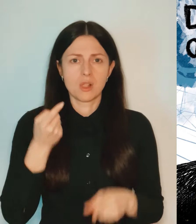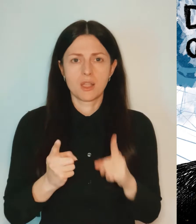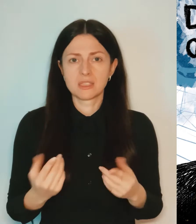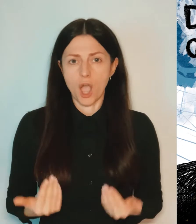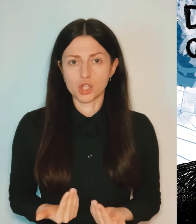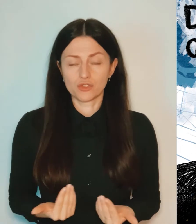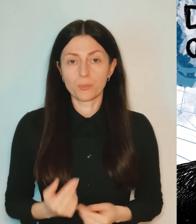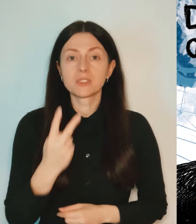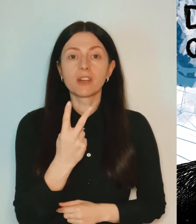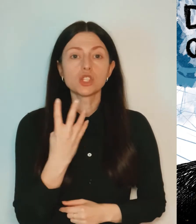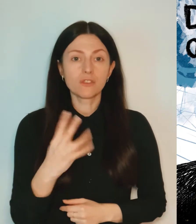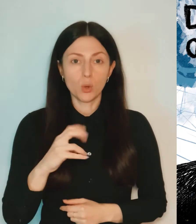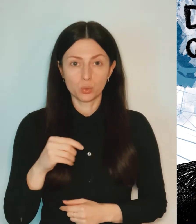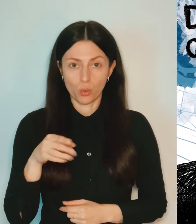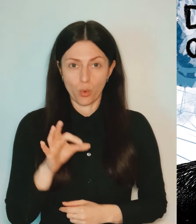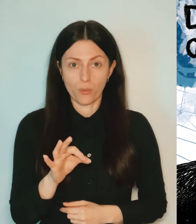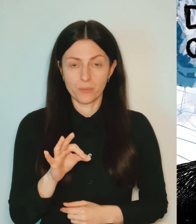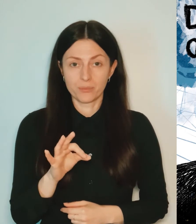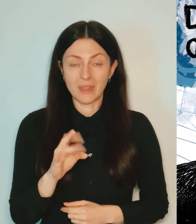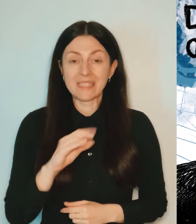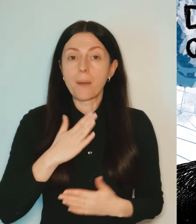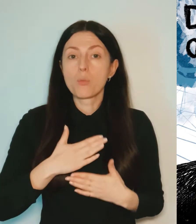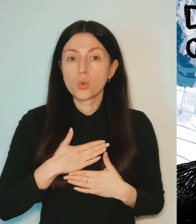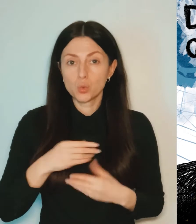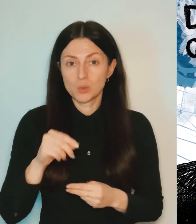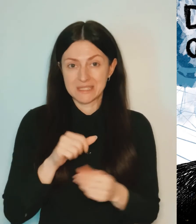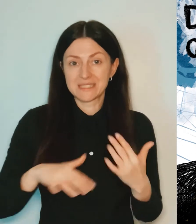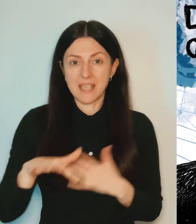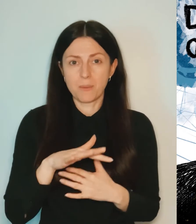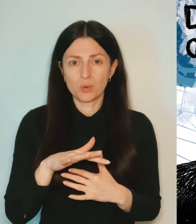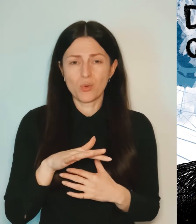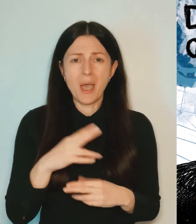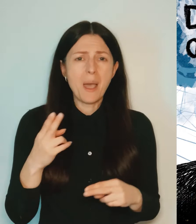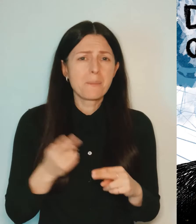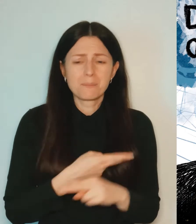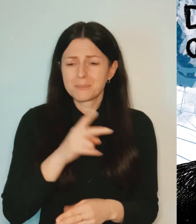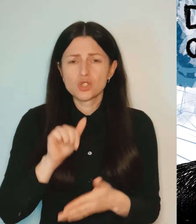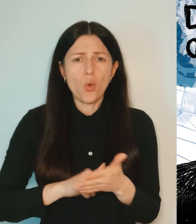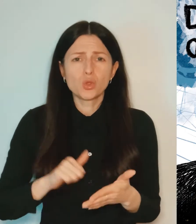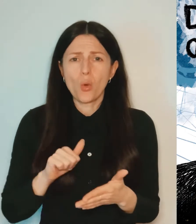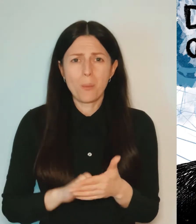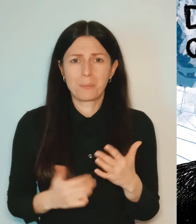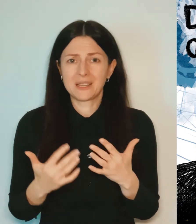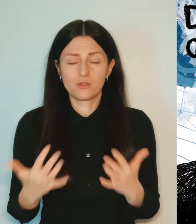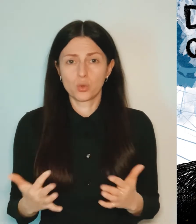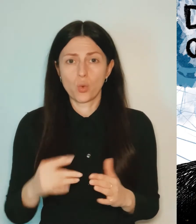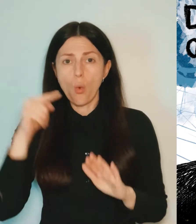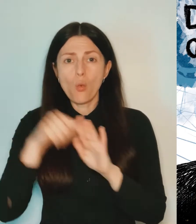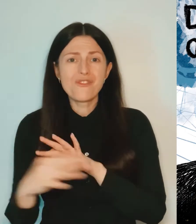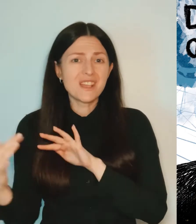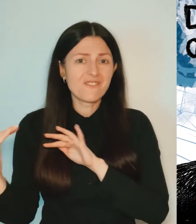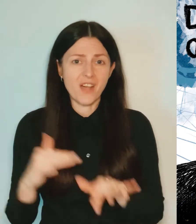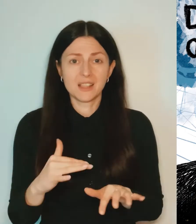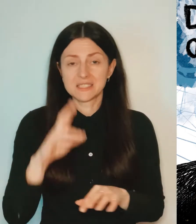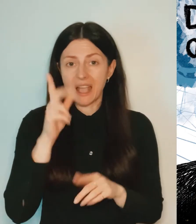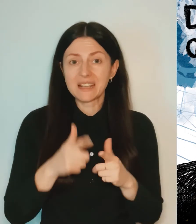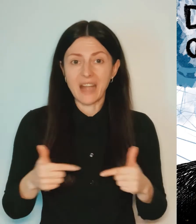On February 24th, the aggressor country russia invaded my land for no reason.